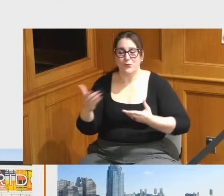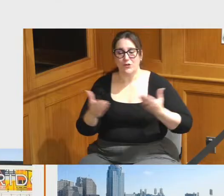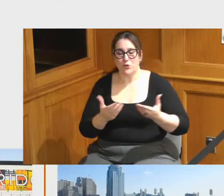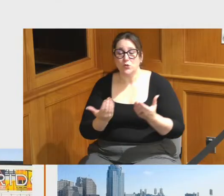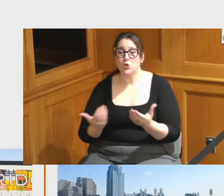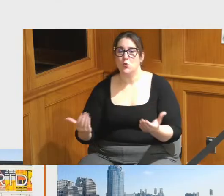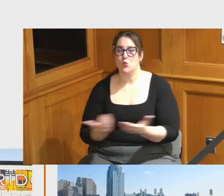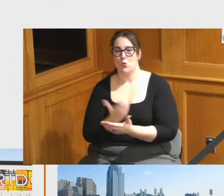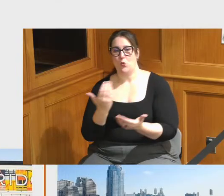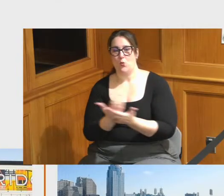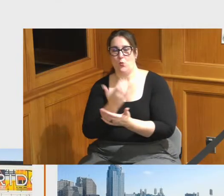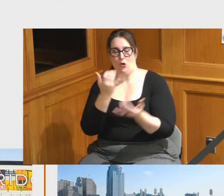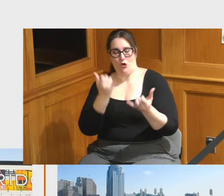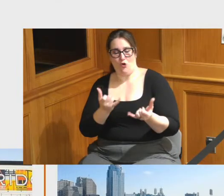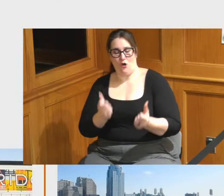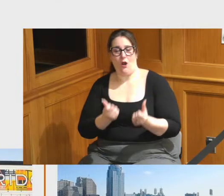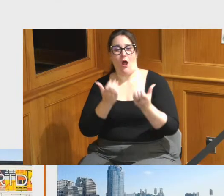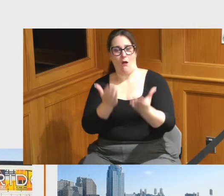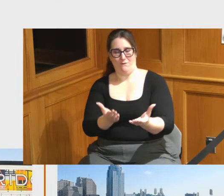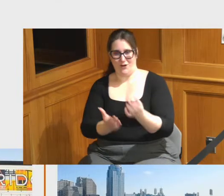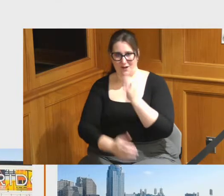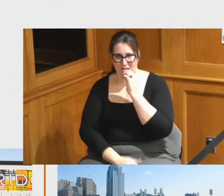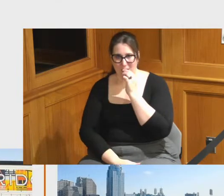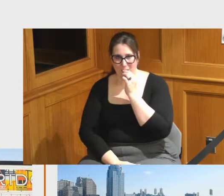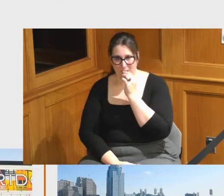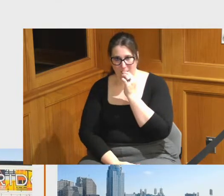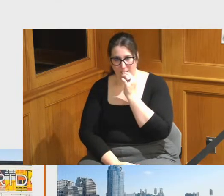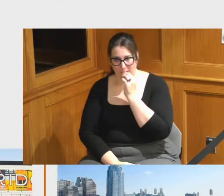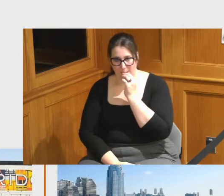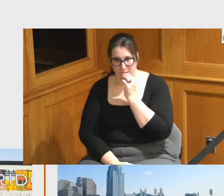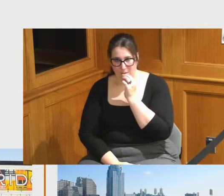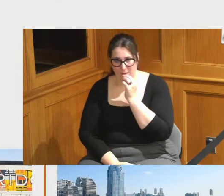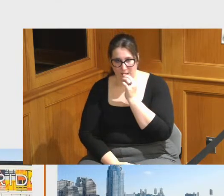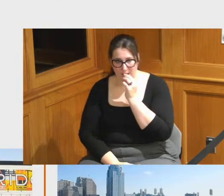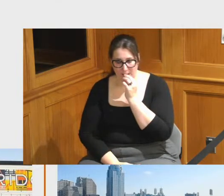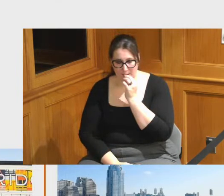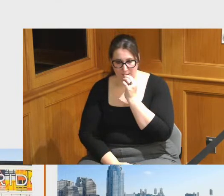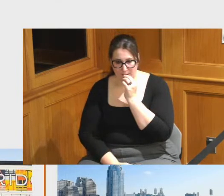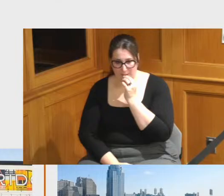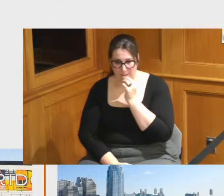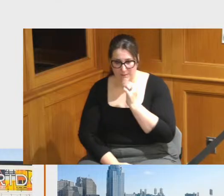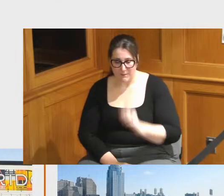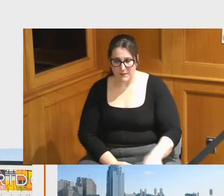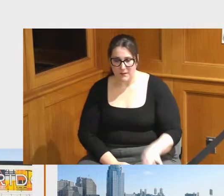is offered current what what would be offered at the banks. in addition to providing a mix of